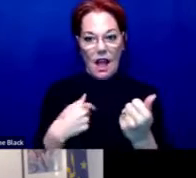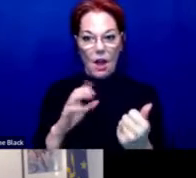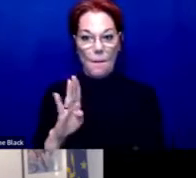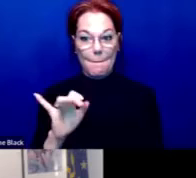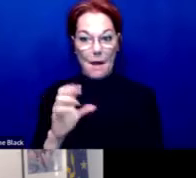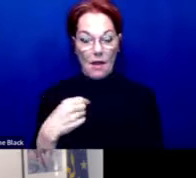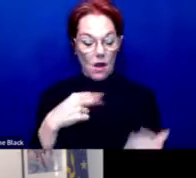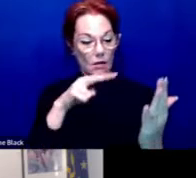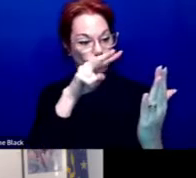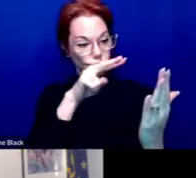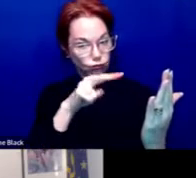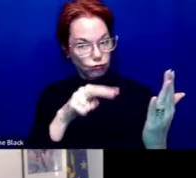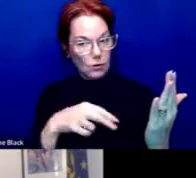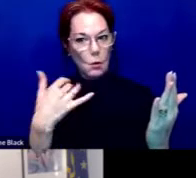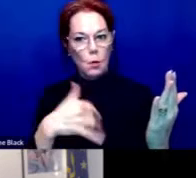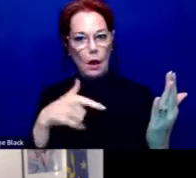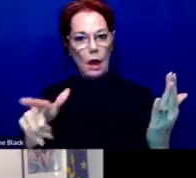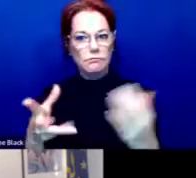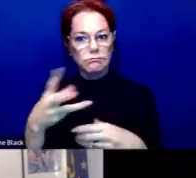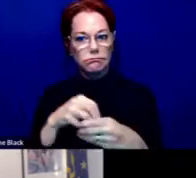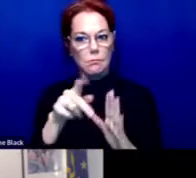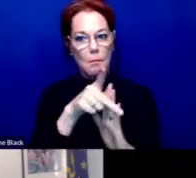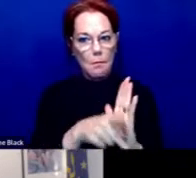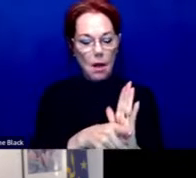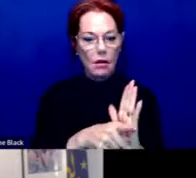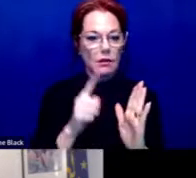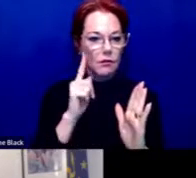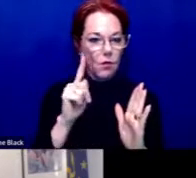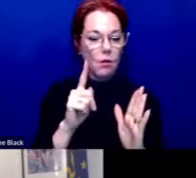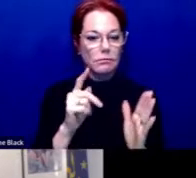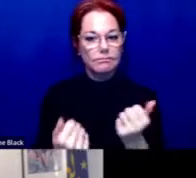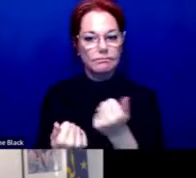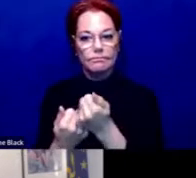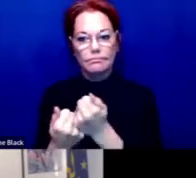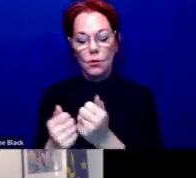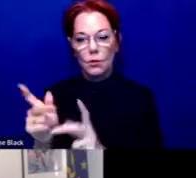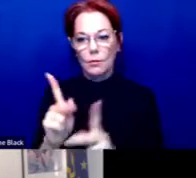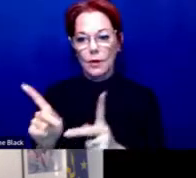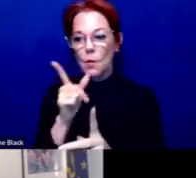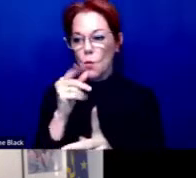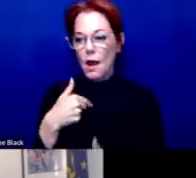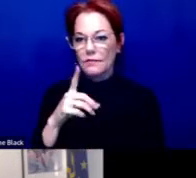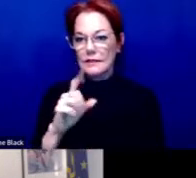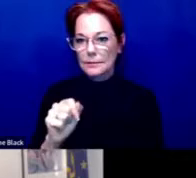working on policies that will enhance people with disabilities in the aging population and in areas such as housing,